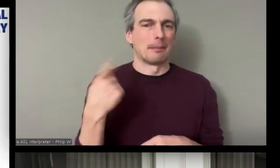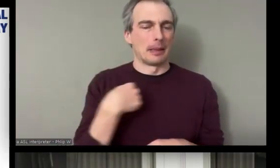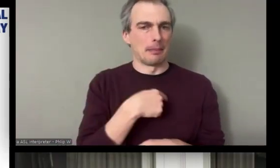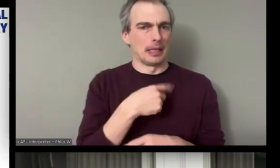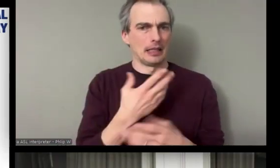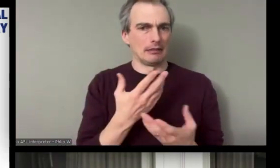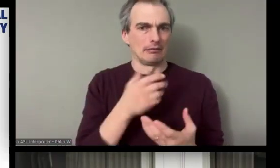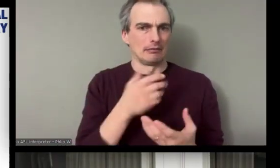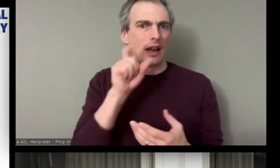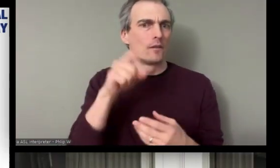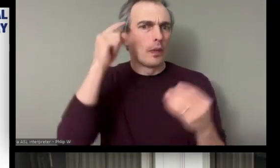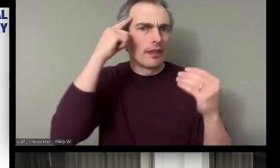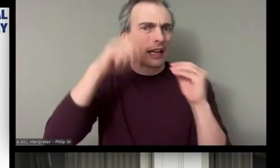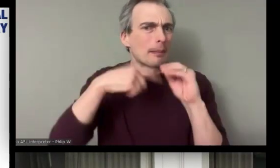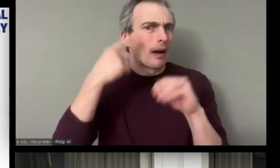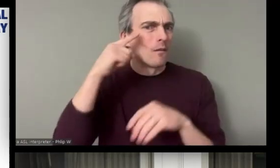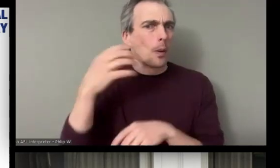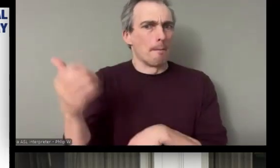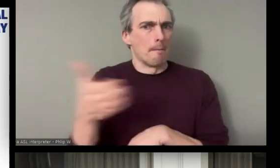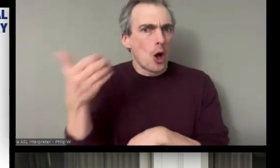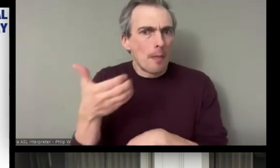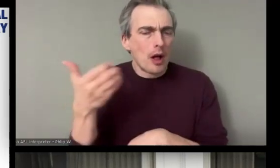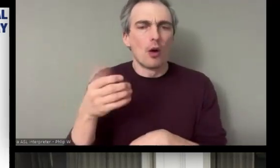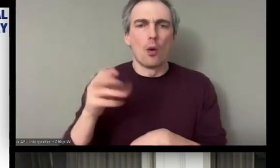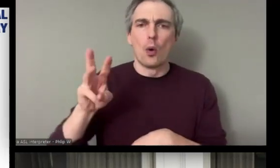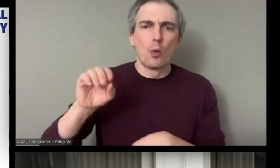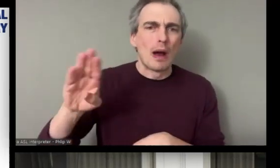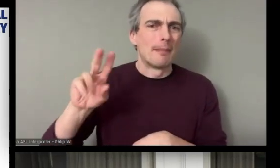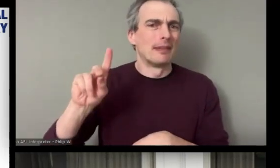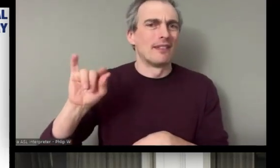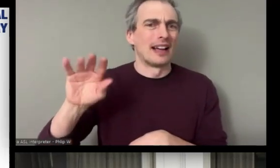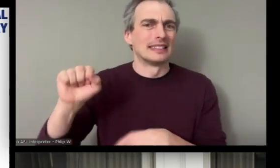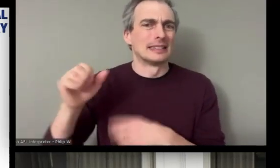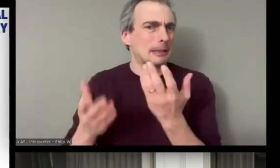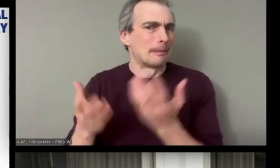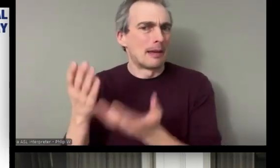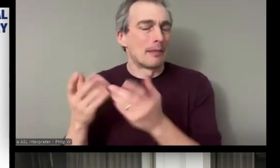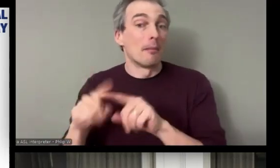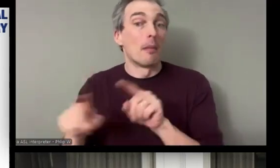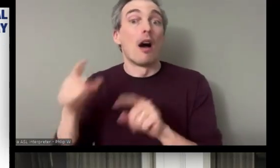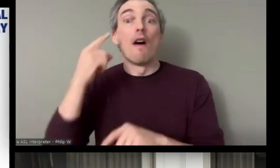But... As soon as this is, like, a mechanism for exploring this type